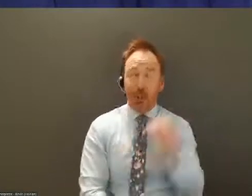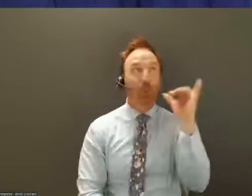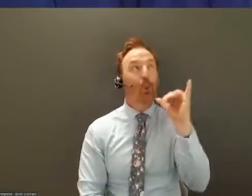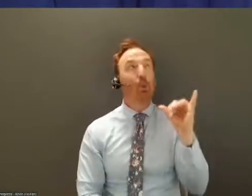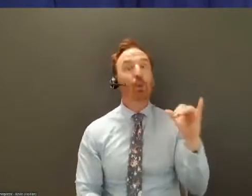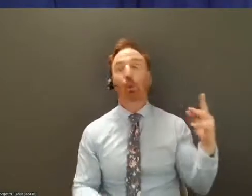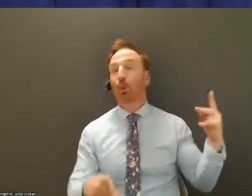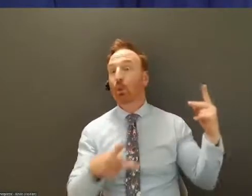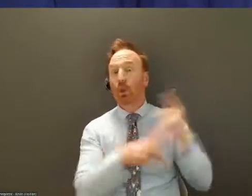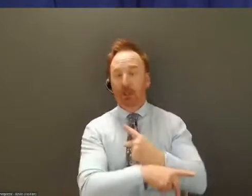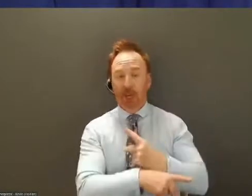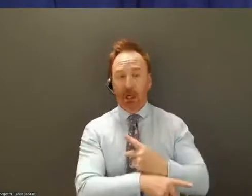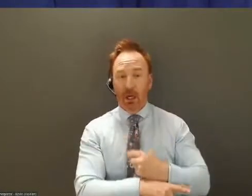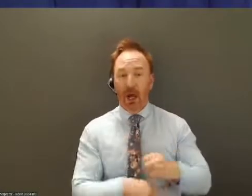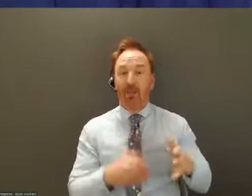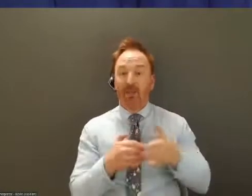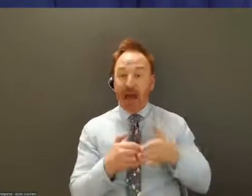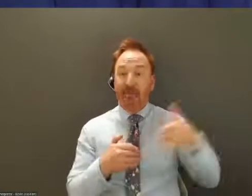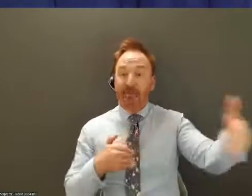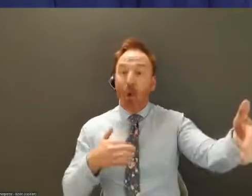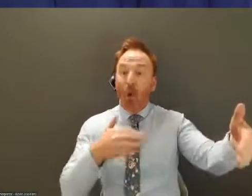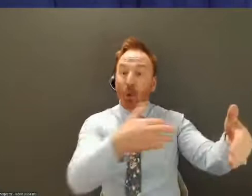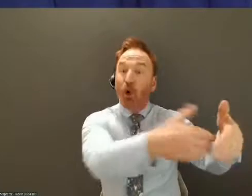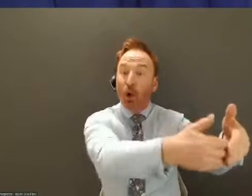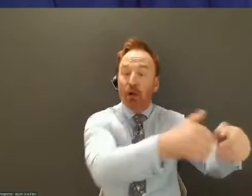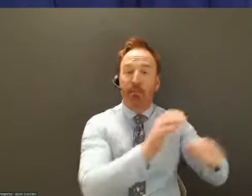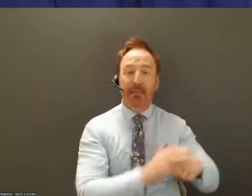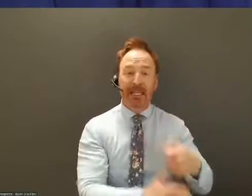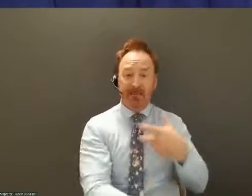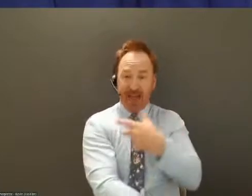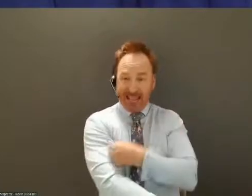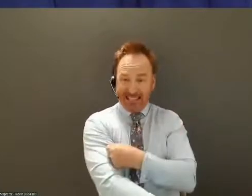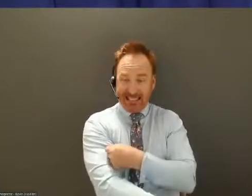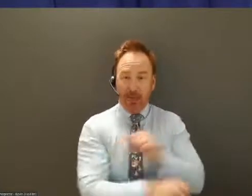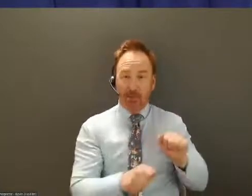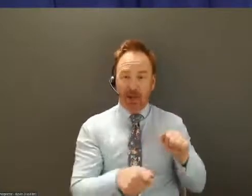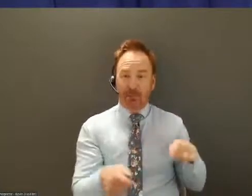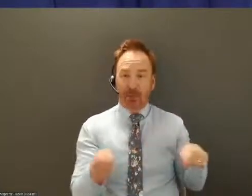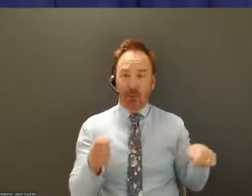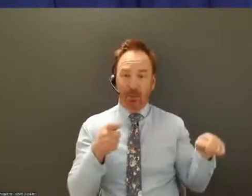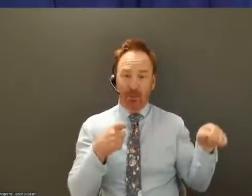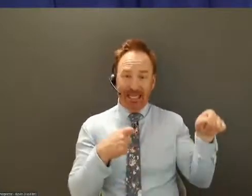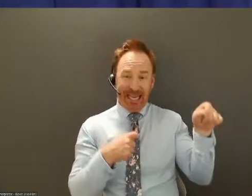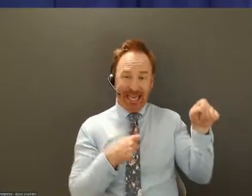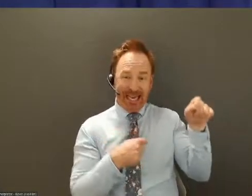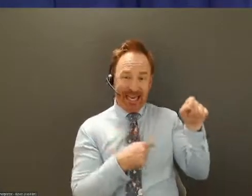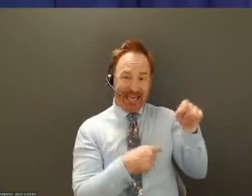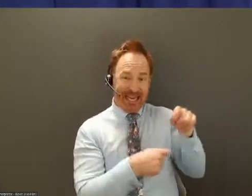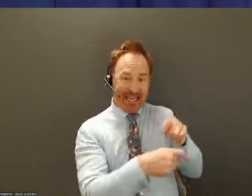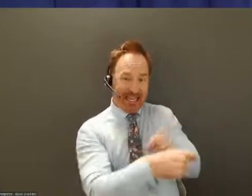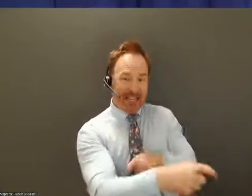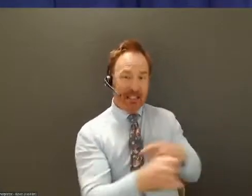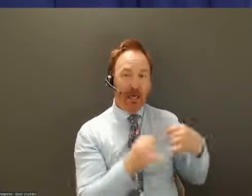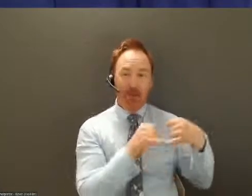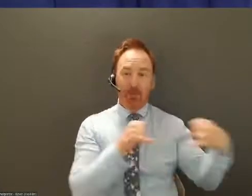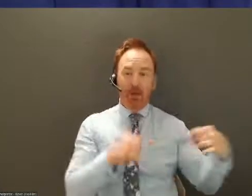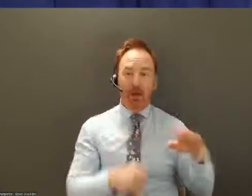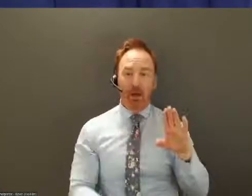the most vulnerable. And in Ross River we actually are testing this afternoon with